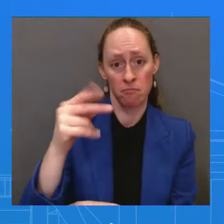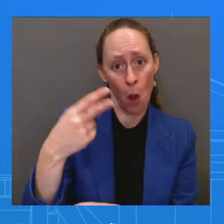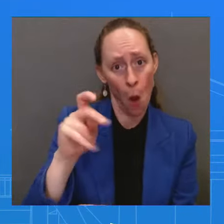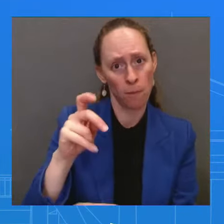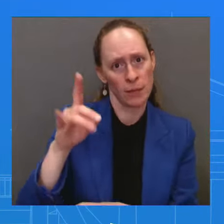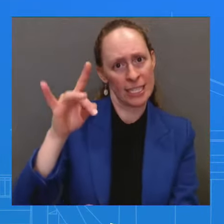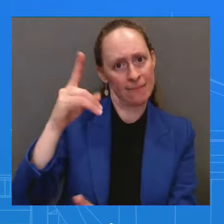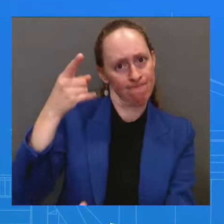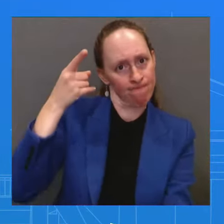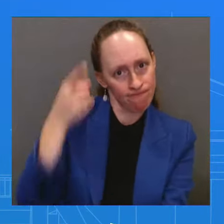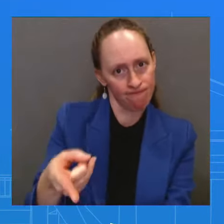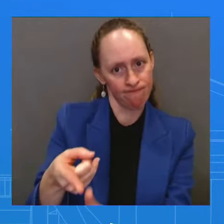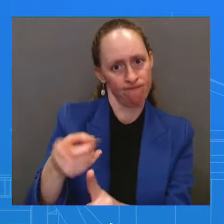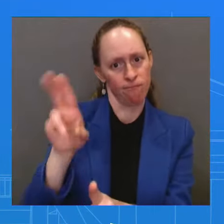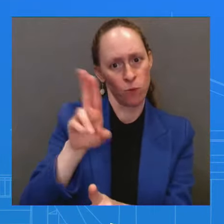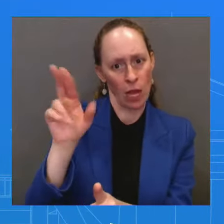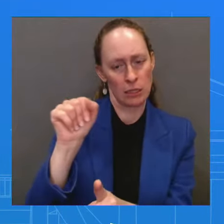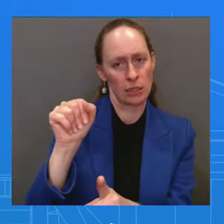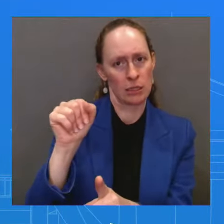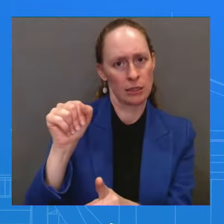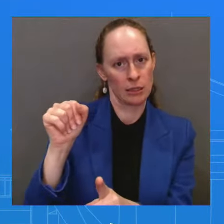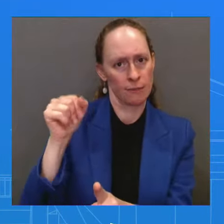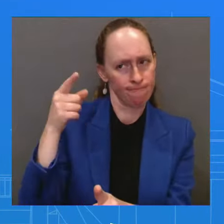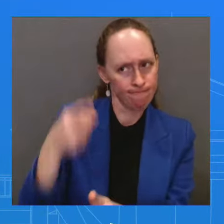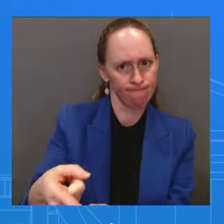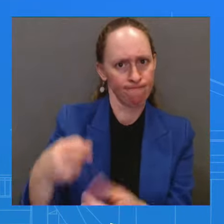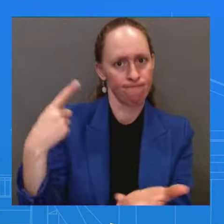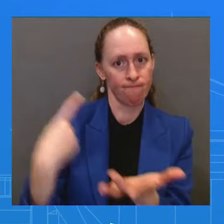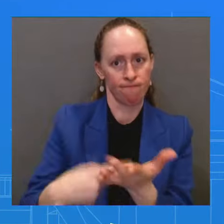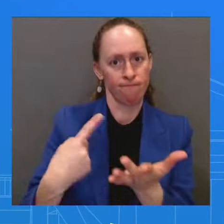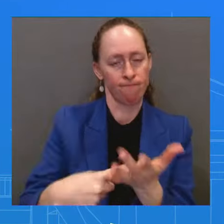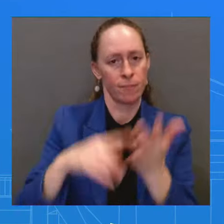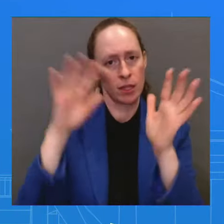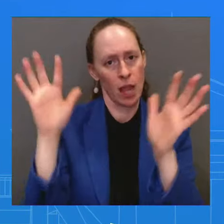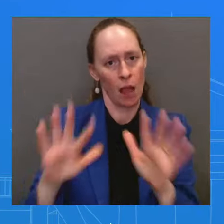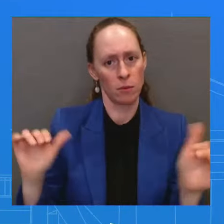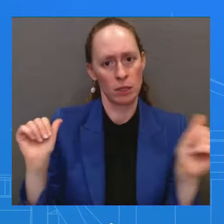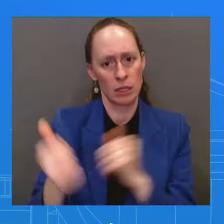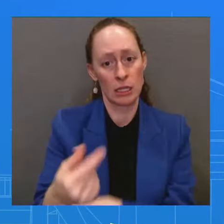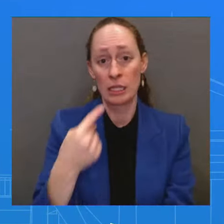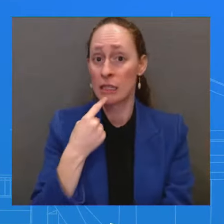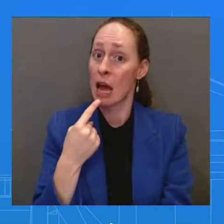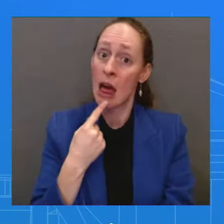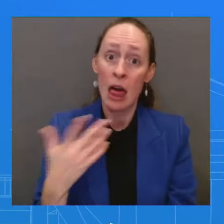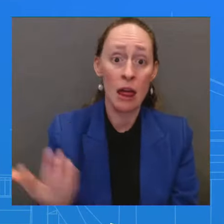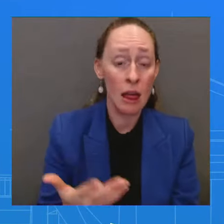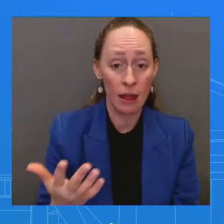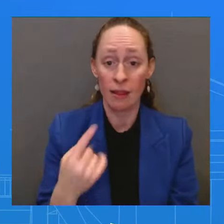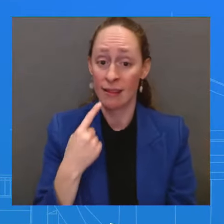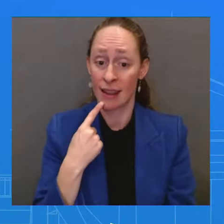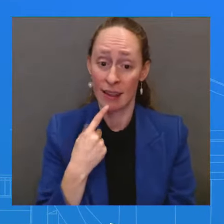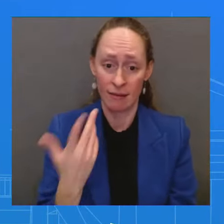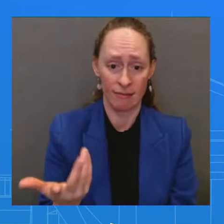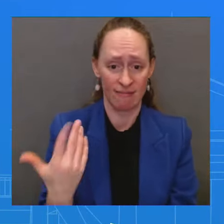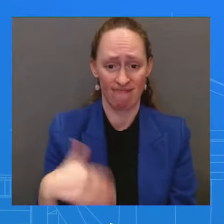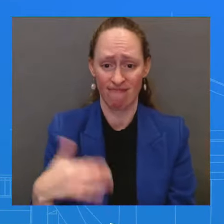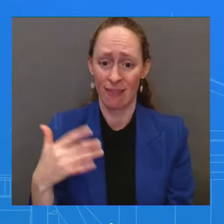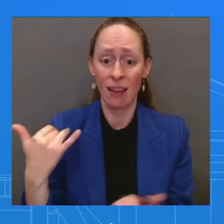"…that a broad change in the irresponsible lifestyle connected with the Western model would have a significant long-term impact." What's the White House reaction